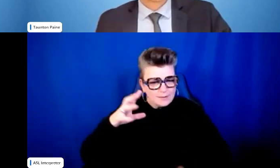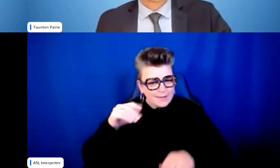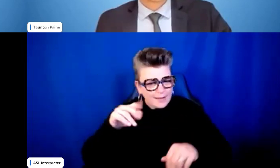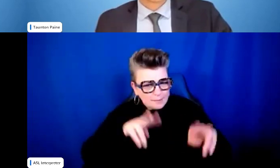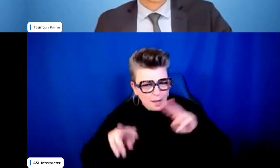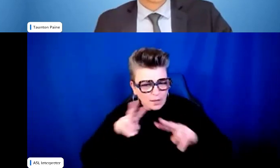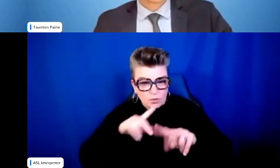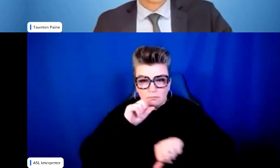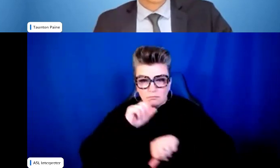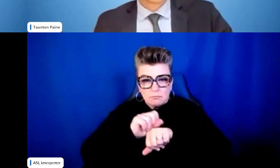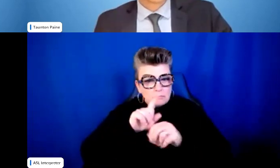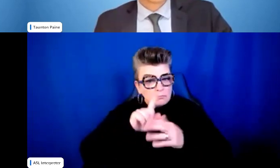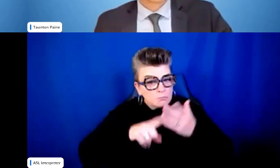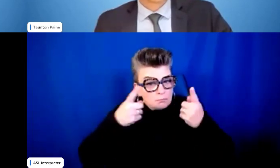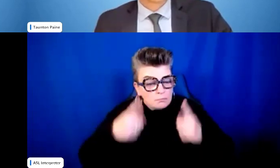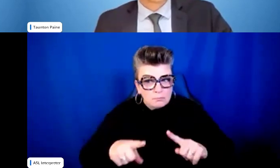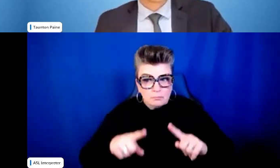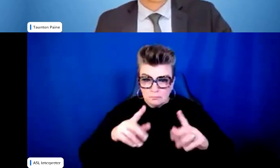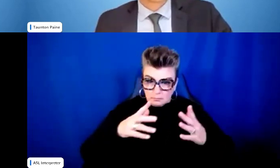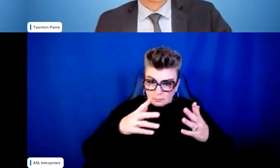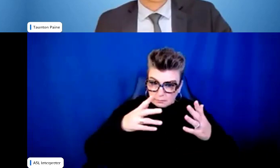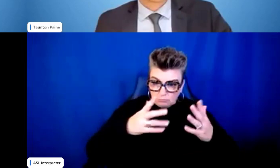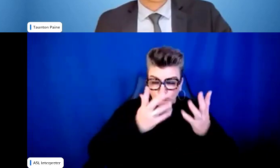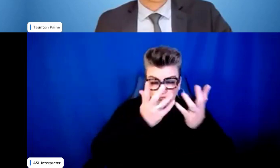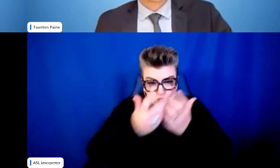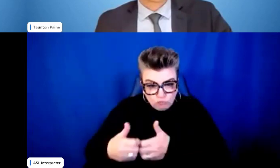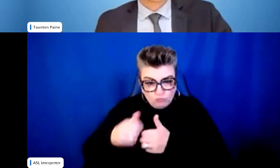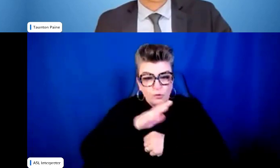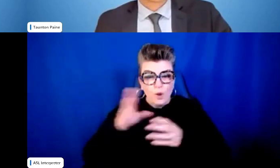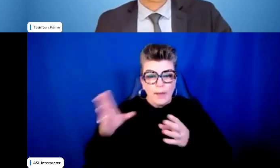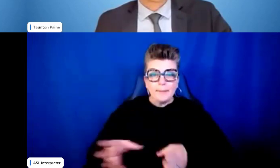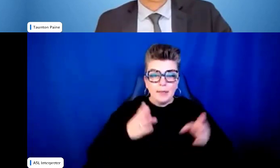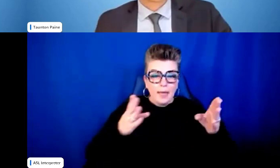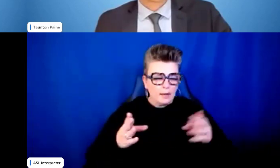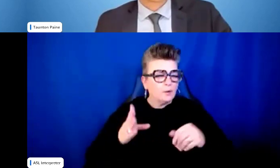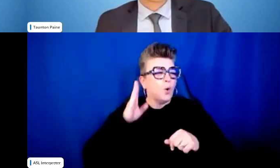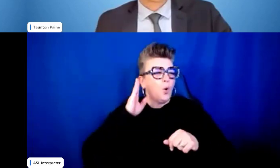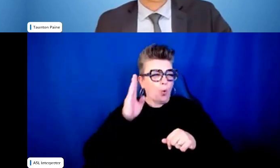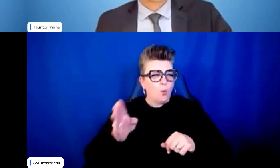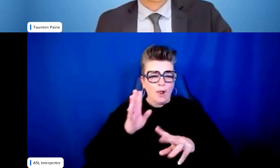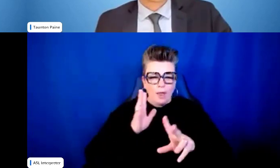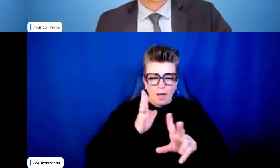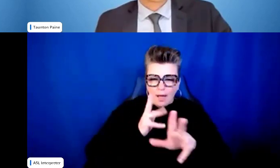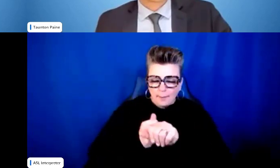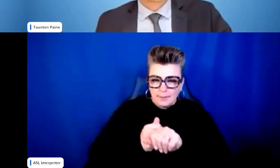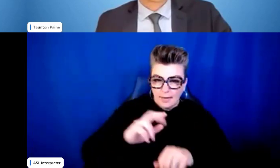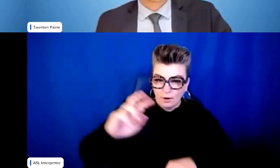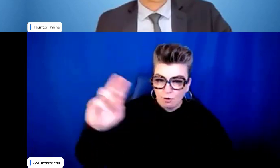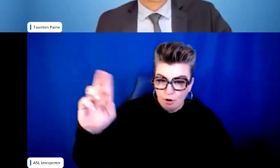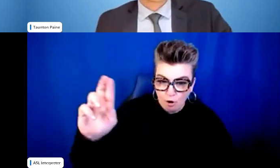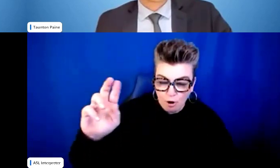in terms of carrying out your plans, we will be updating the RPPR questions to ask about that progress.